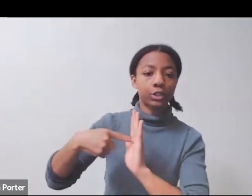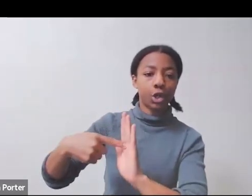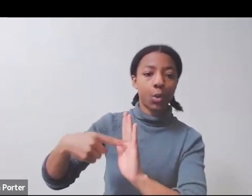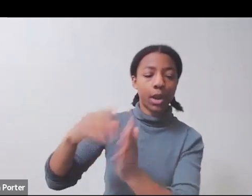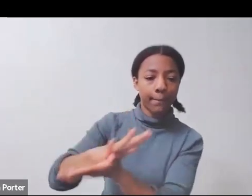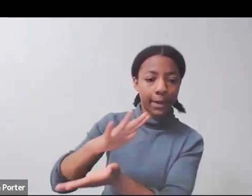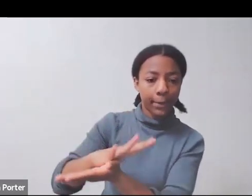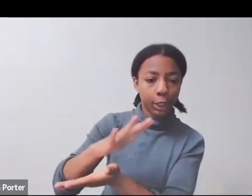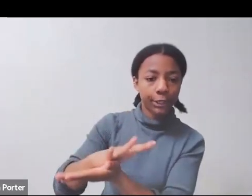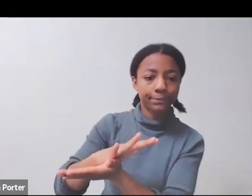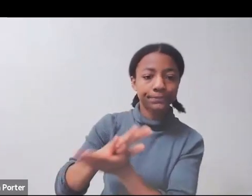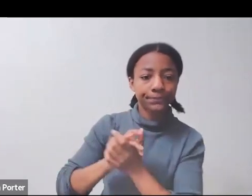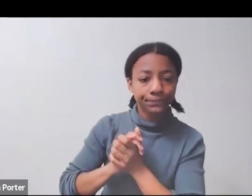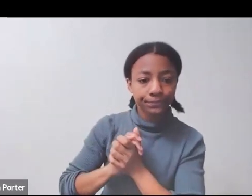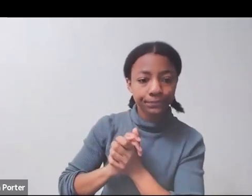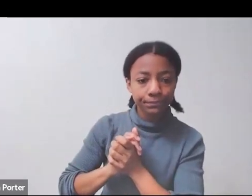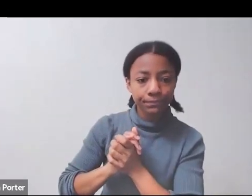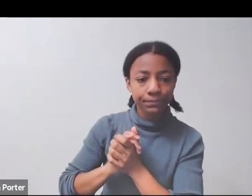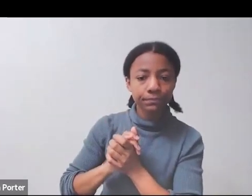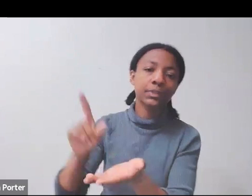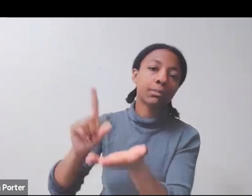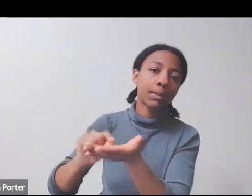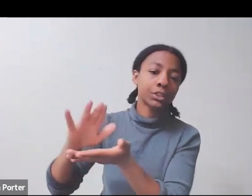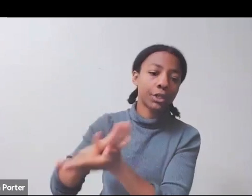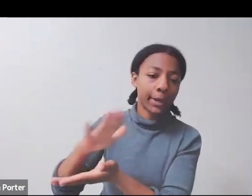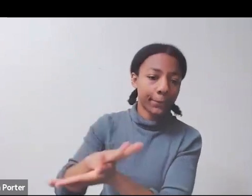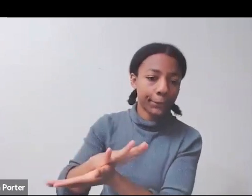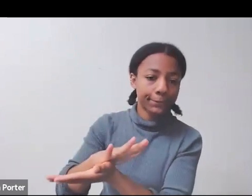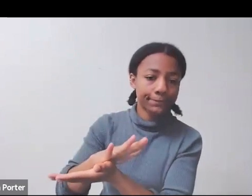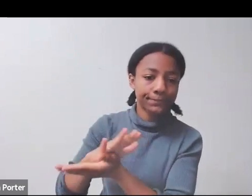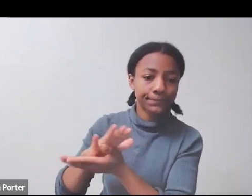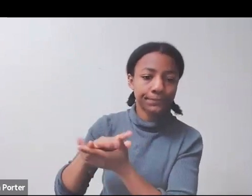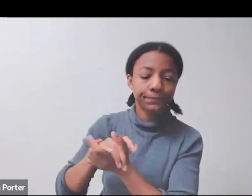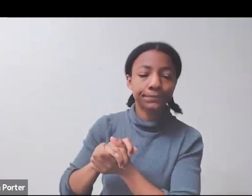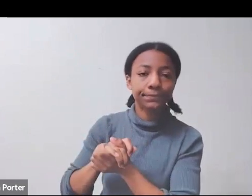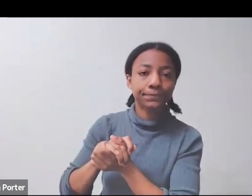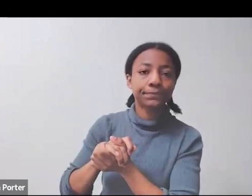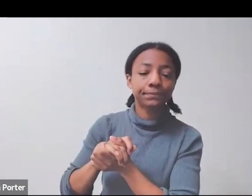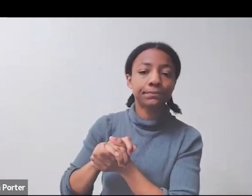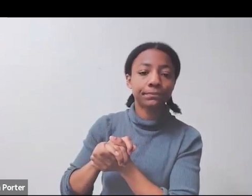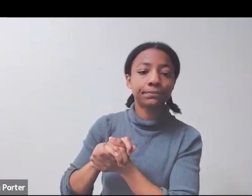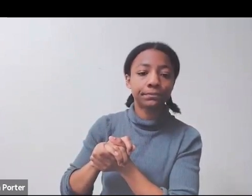They used technology to scrape email addresses